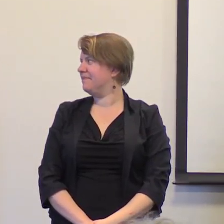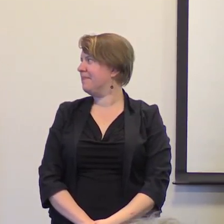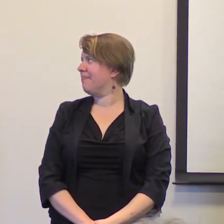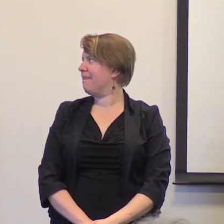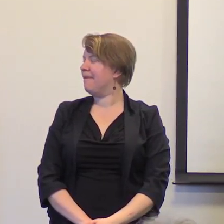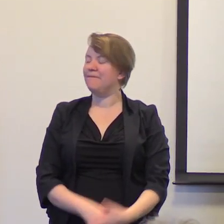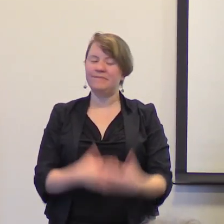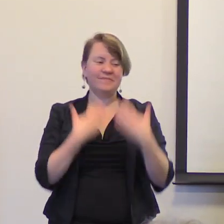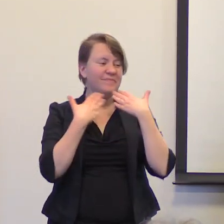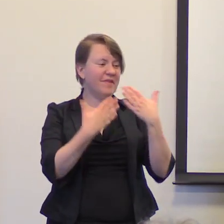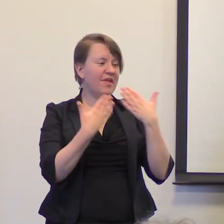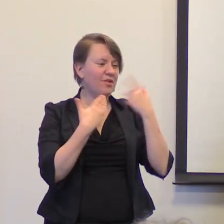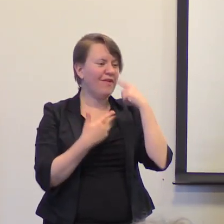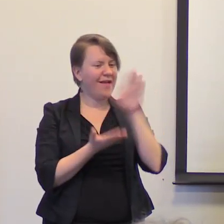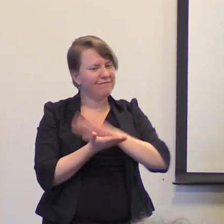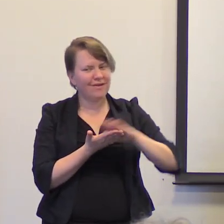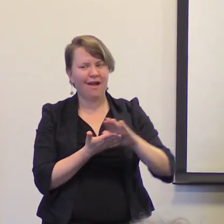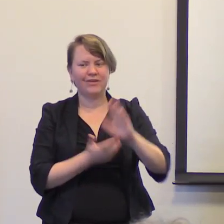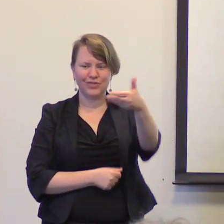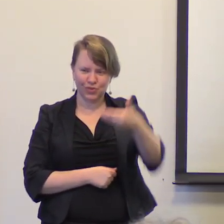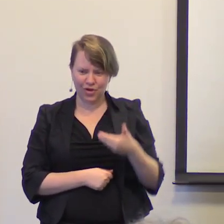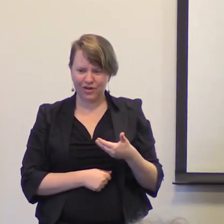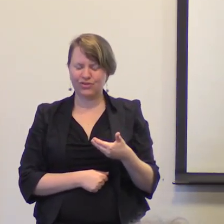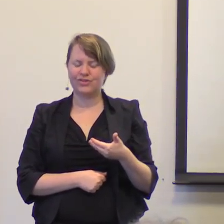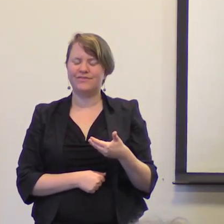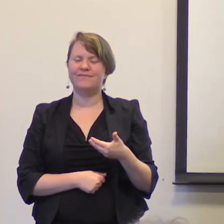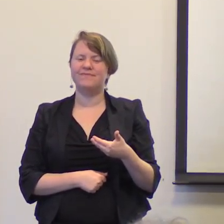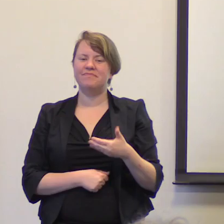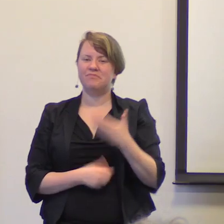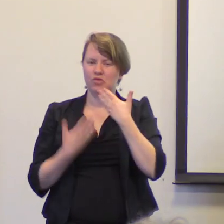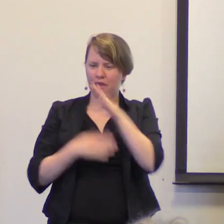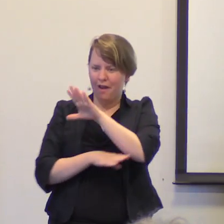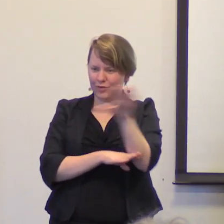Susan Herman: Well, thank you, Susan, for that very nice introduction, and good afternoon.